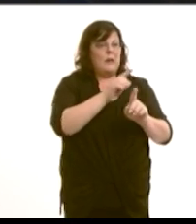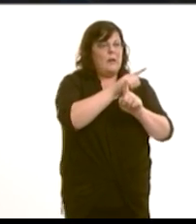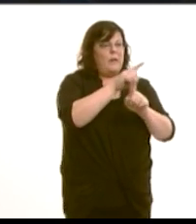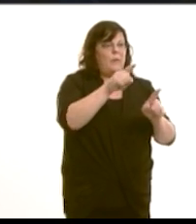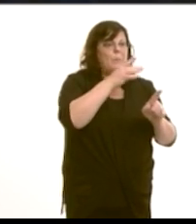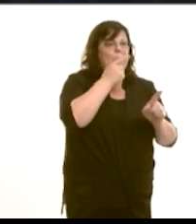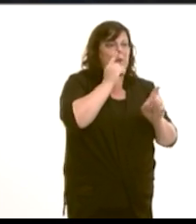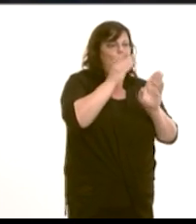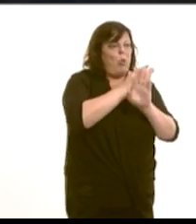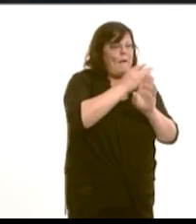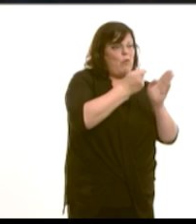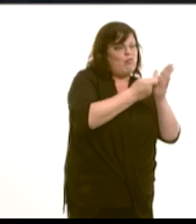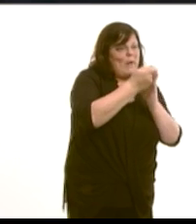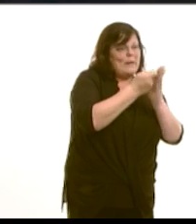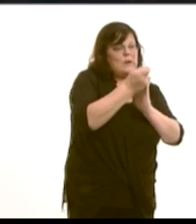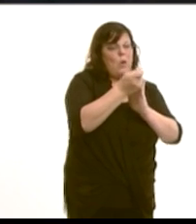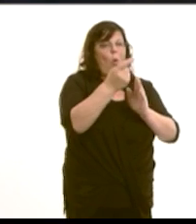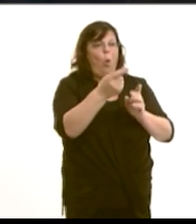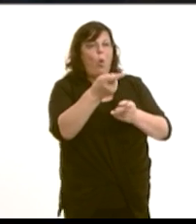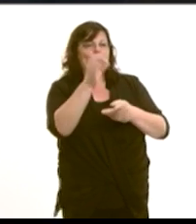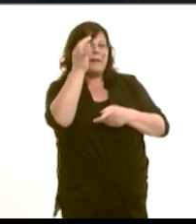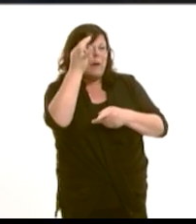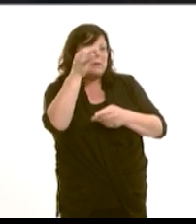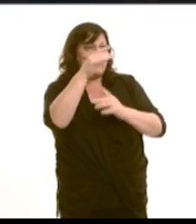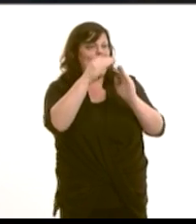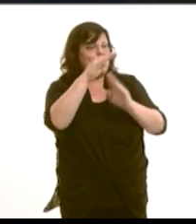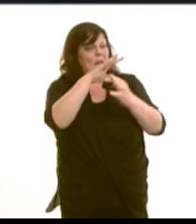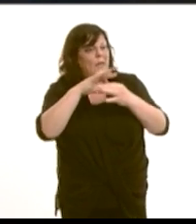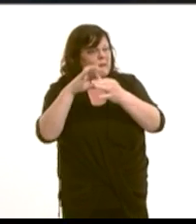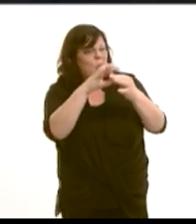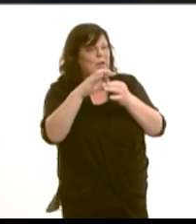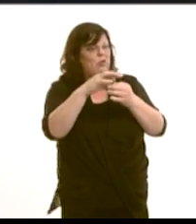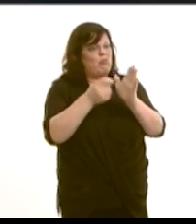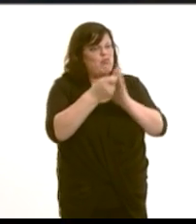sectors, but it will lead to prospective tenants experiencing further issues of affordability